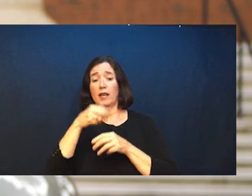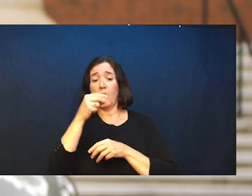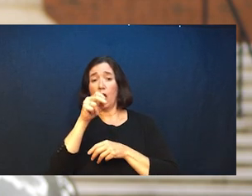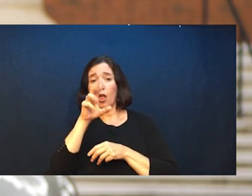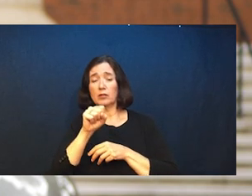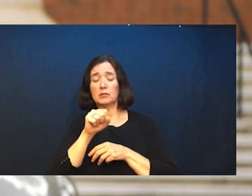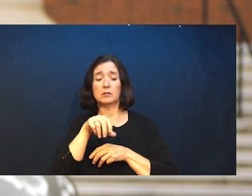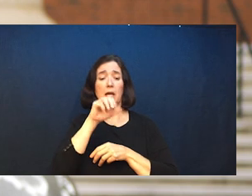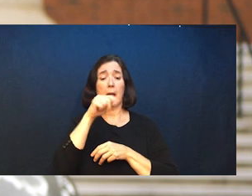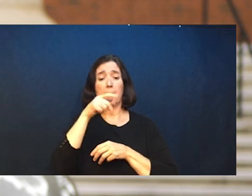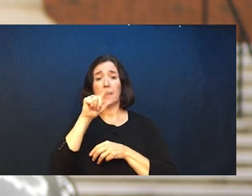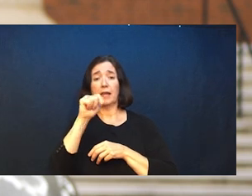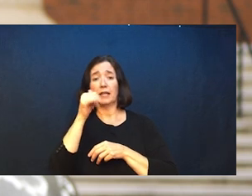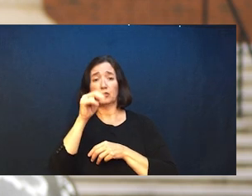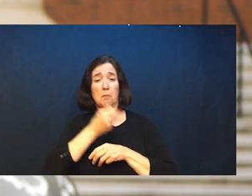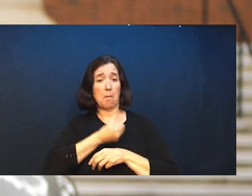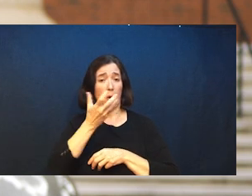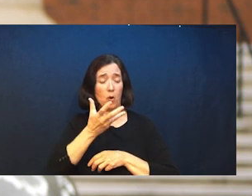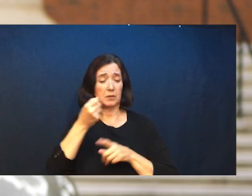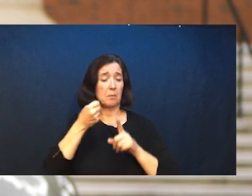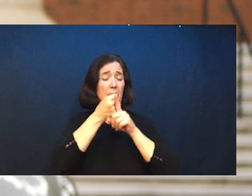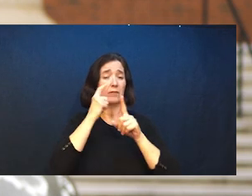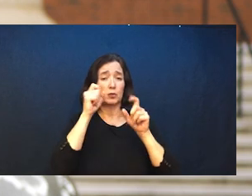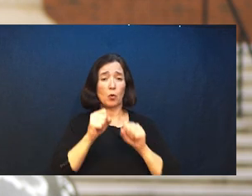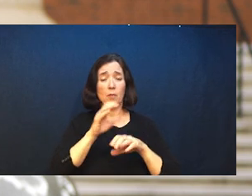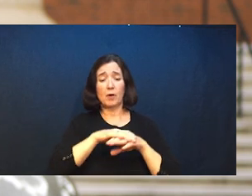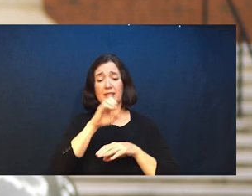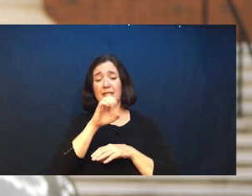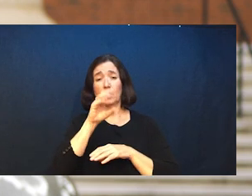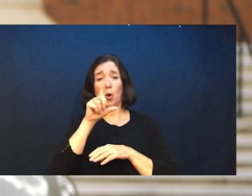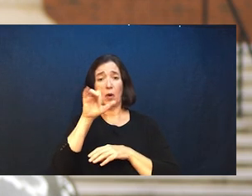the impact of storms on E. coli contamination in the Sinking Creek watershed,